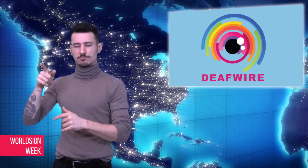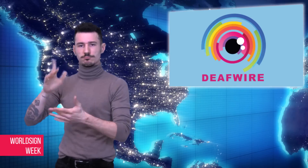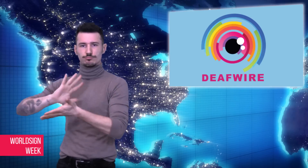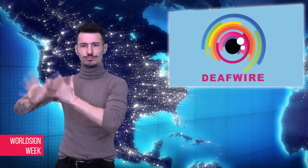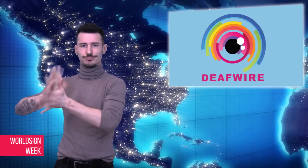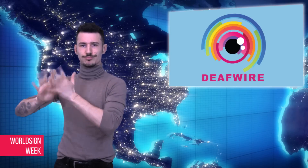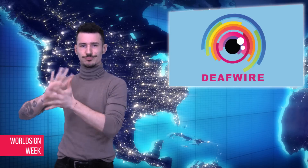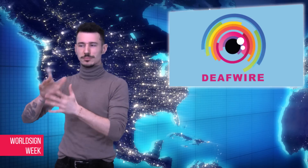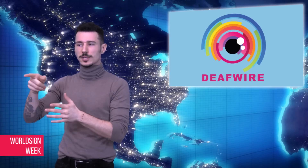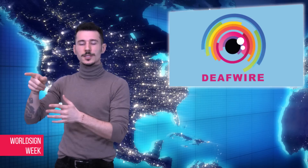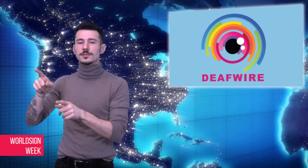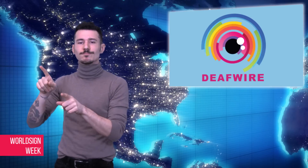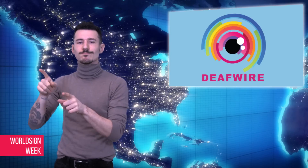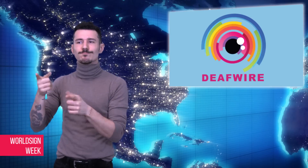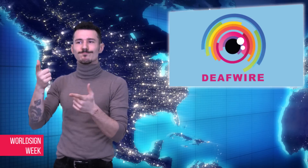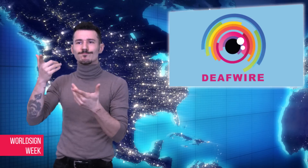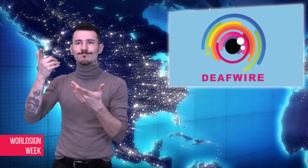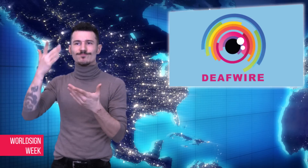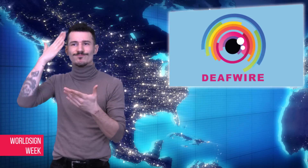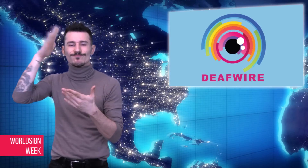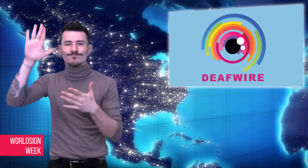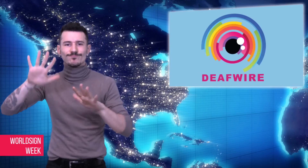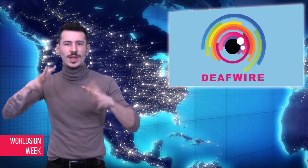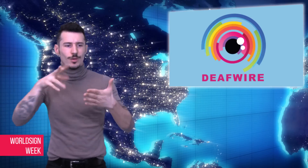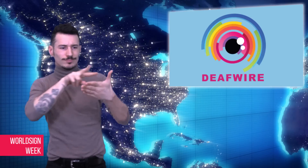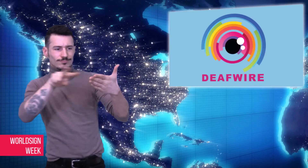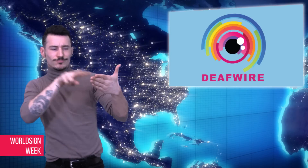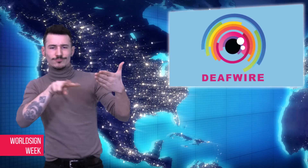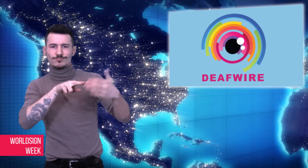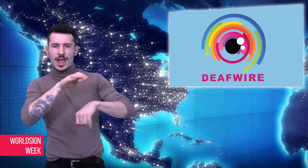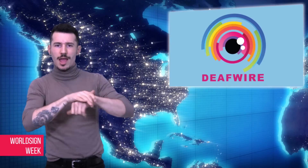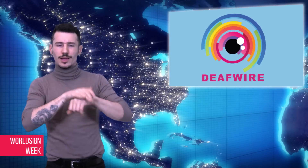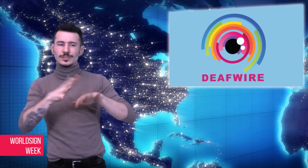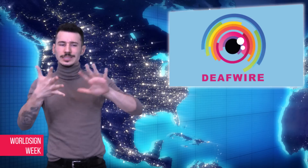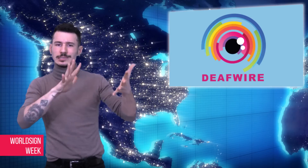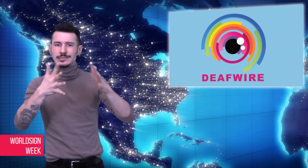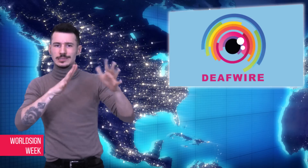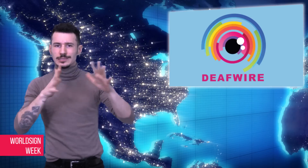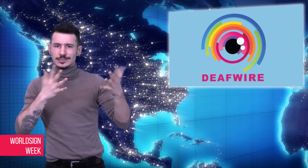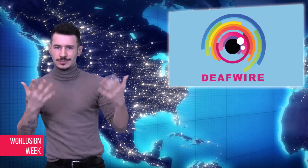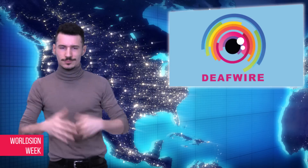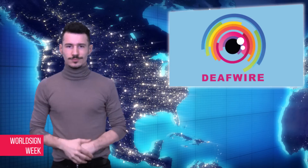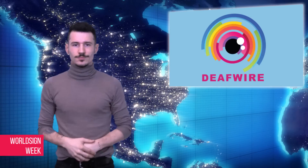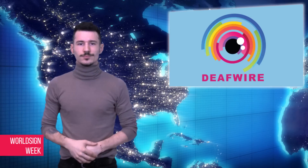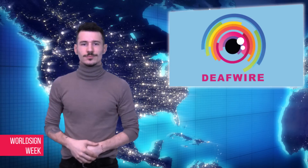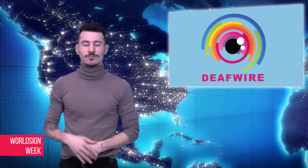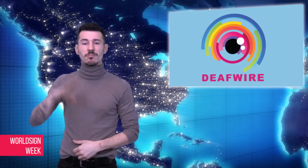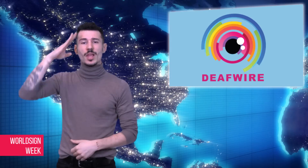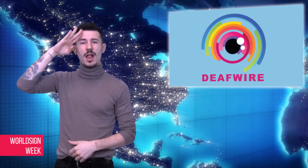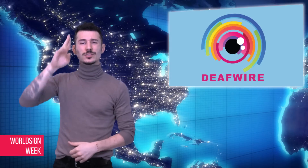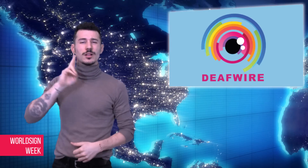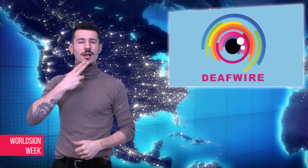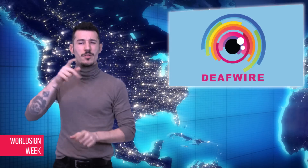Irish government agencies have policies to provide ISL interpreters when meeting with